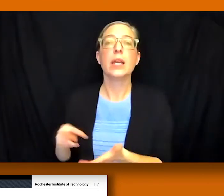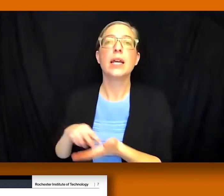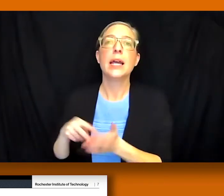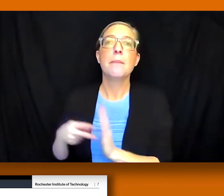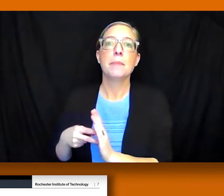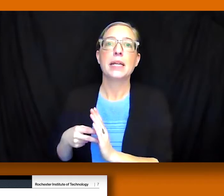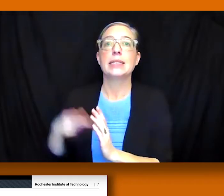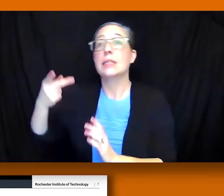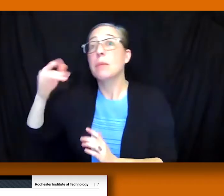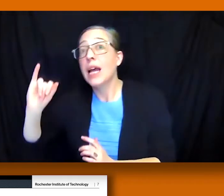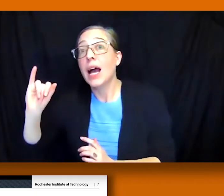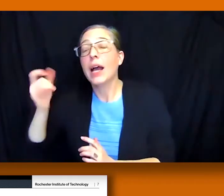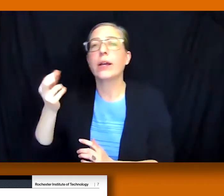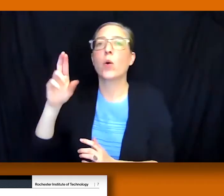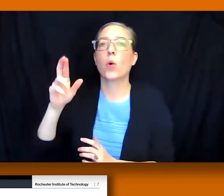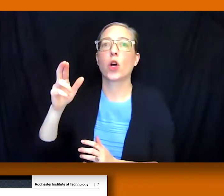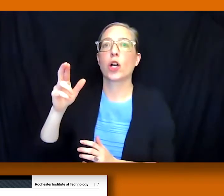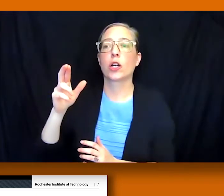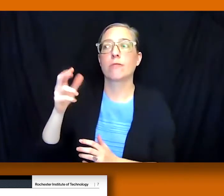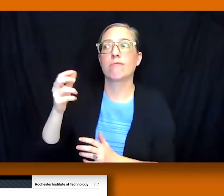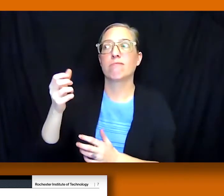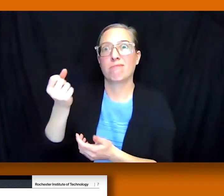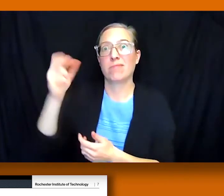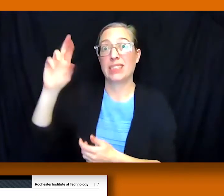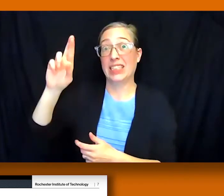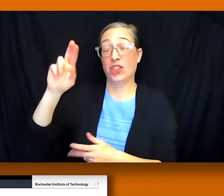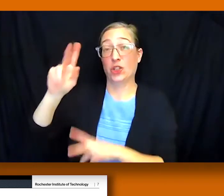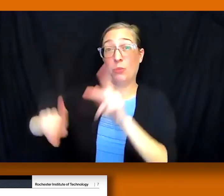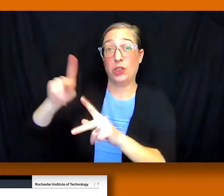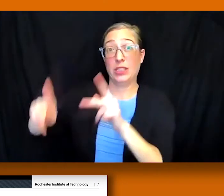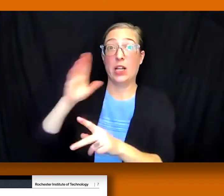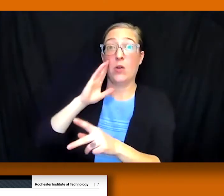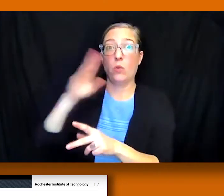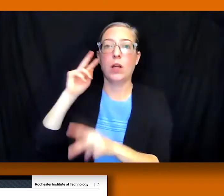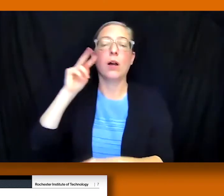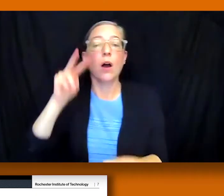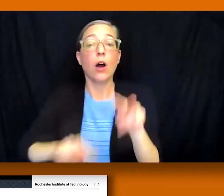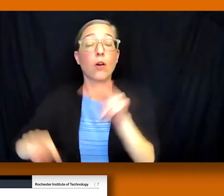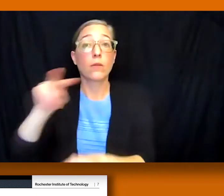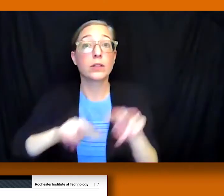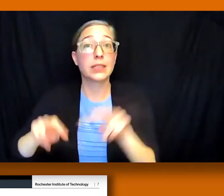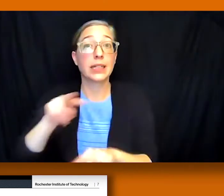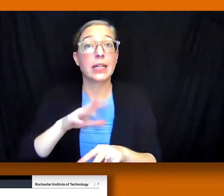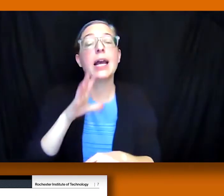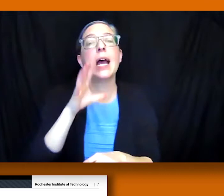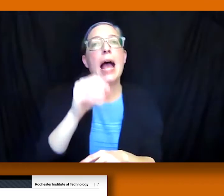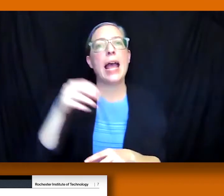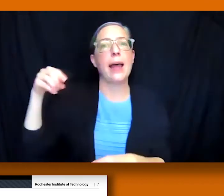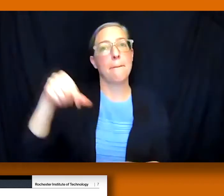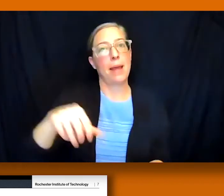and they would be paid hourly wages consistent with the departmental practices at RIT.